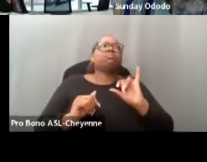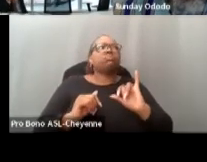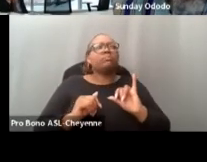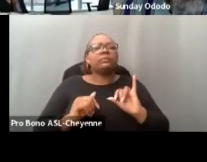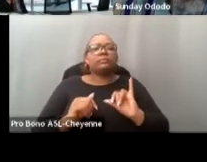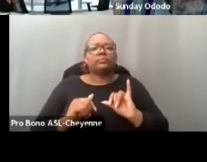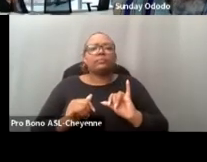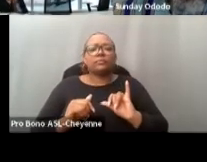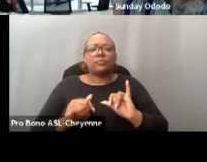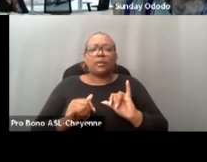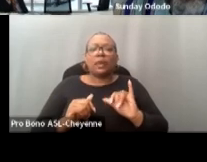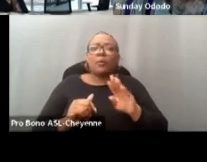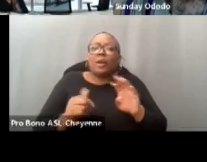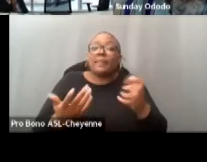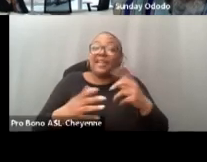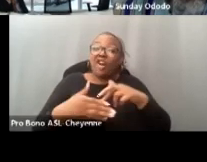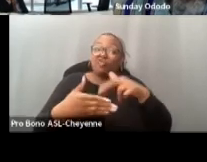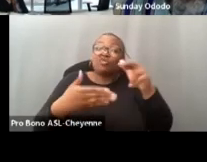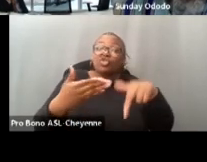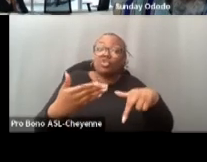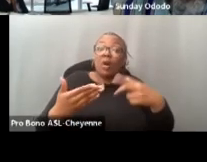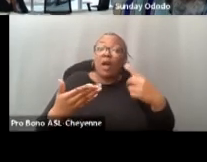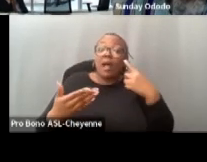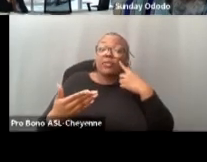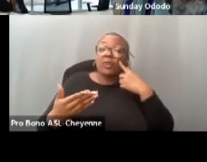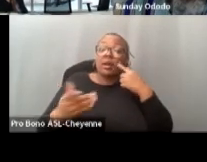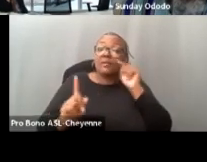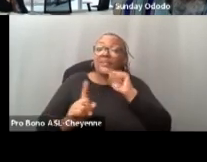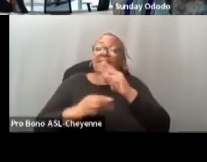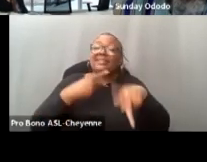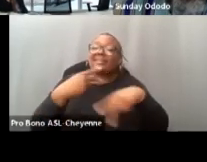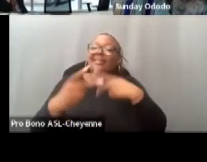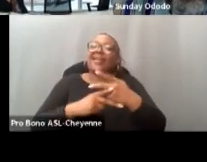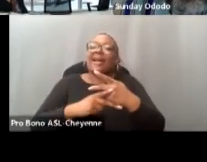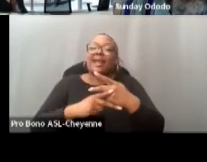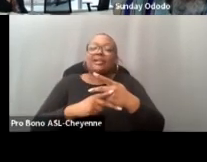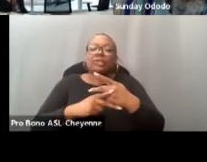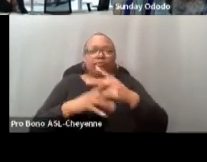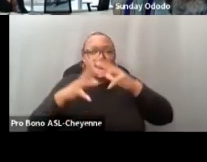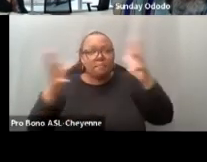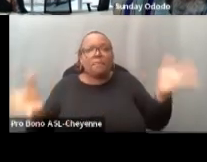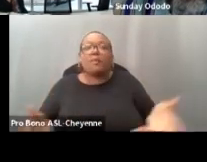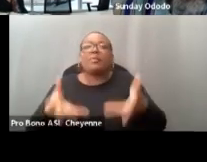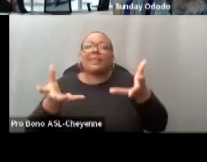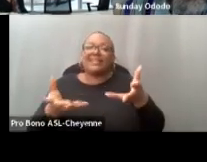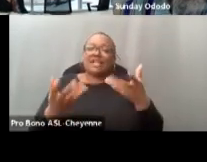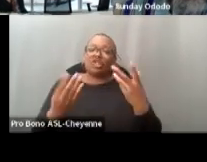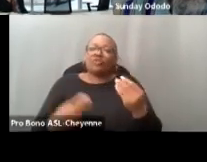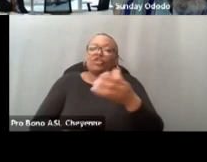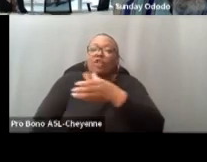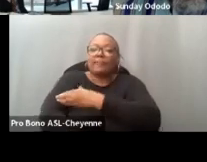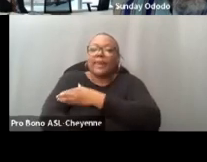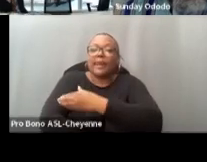would be an outcome of this kind of mobilization of soft power. Dr. Ogunnubi? Don't assume